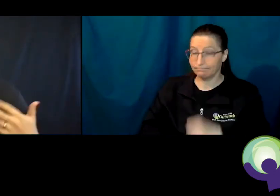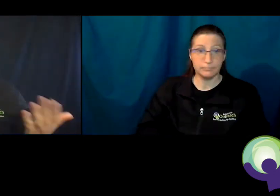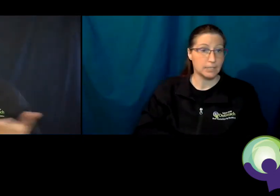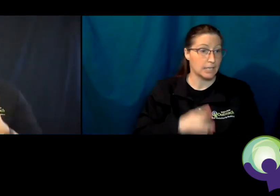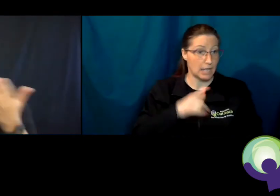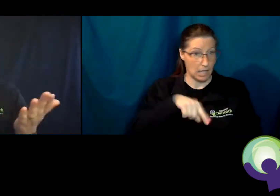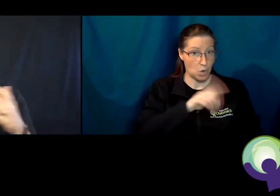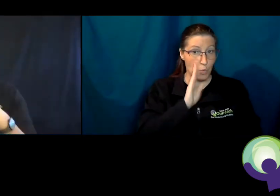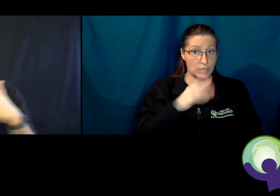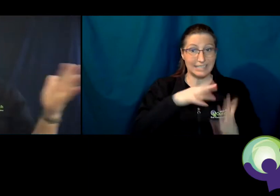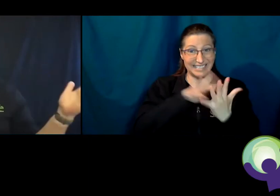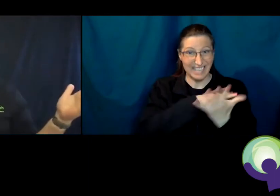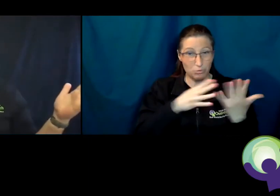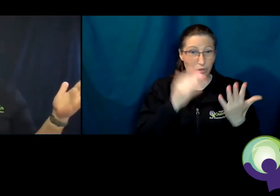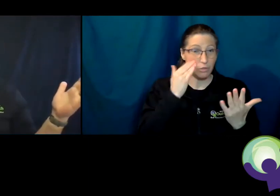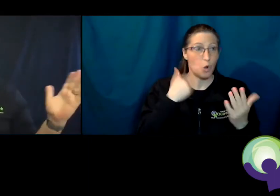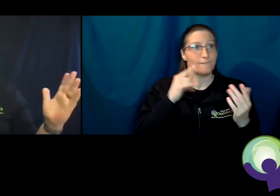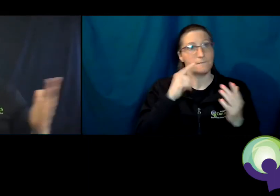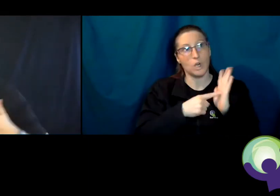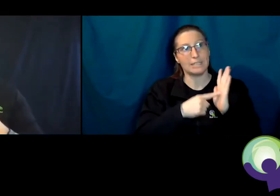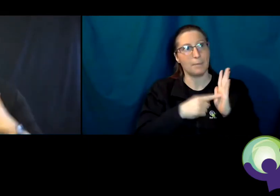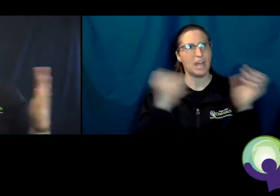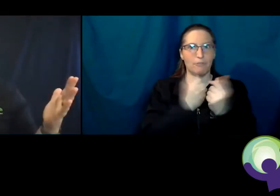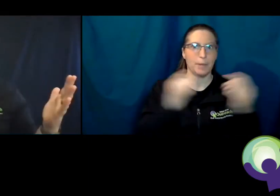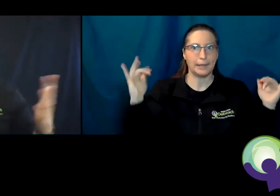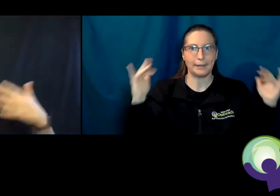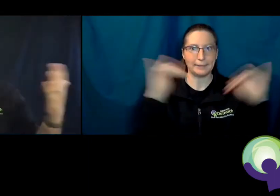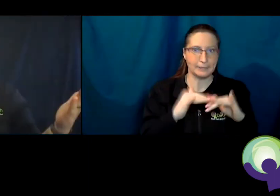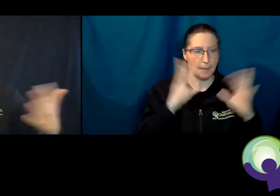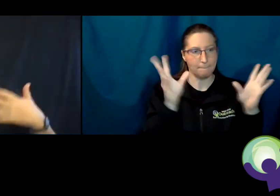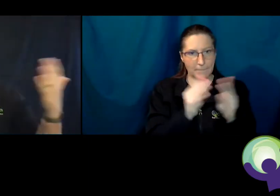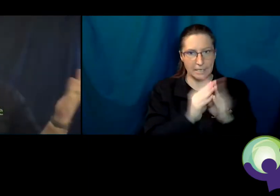a scheduled thing like everyone goes to a meeting once a month once a year